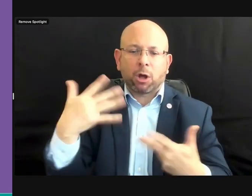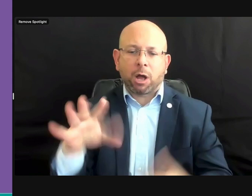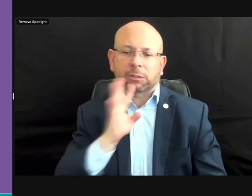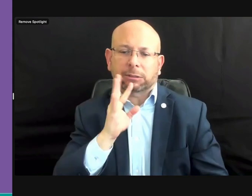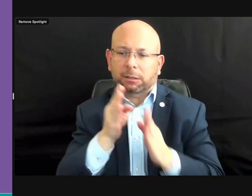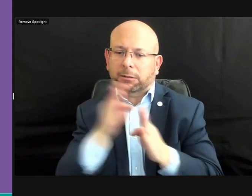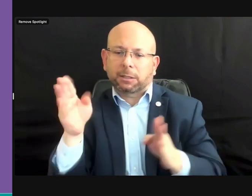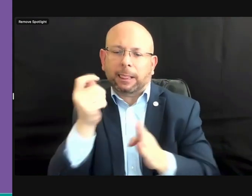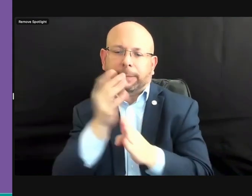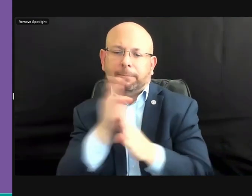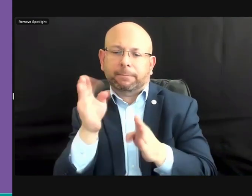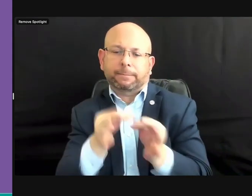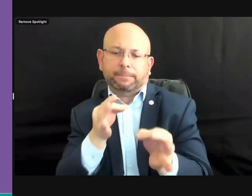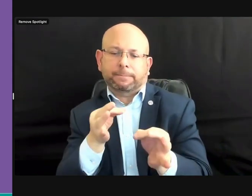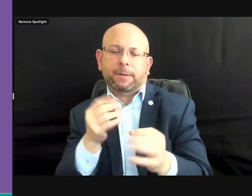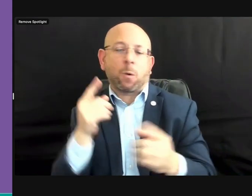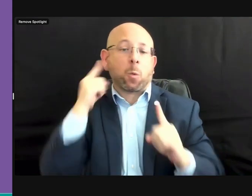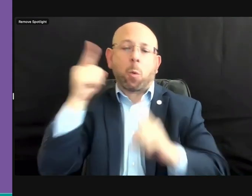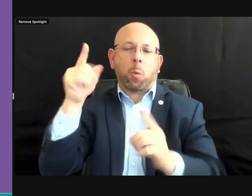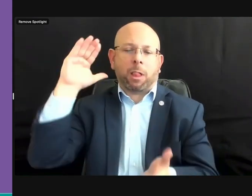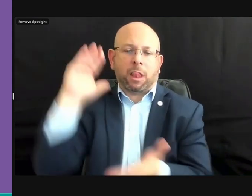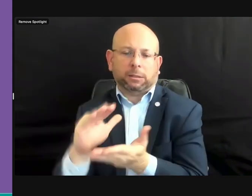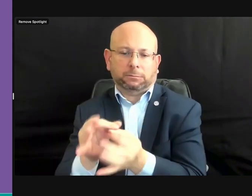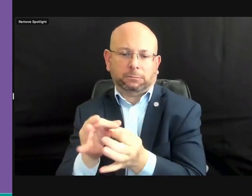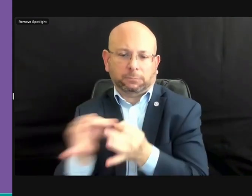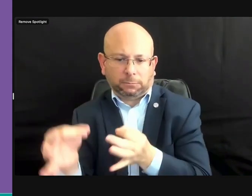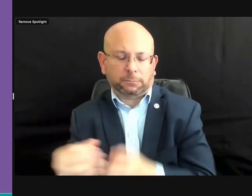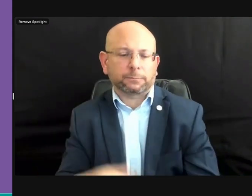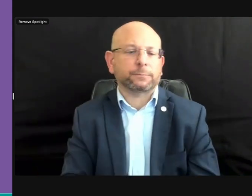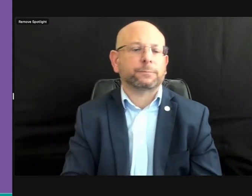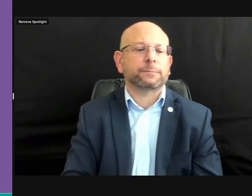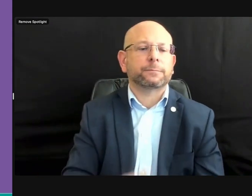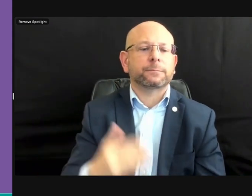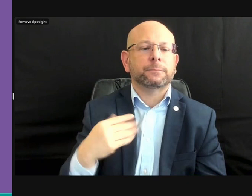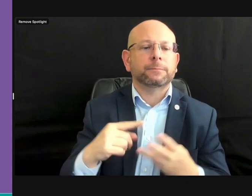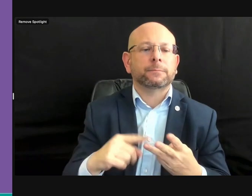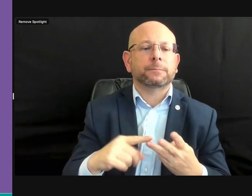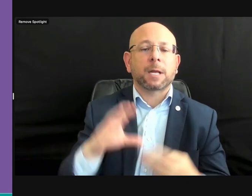So a delay does exist. The goal is always to have a minimal delay.